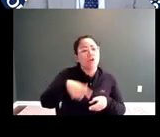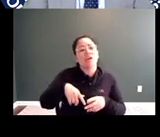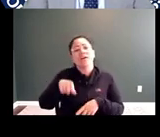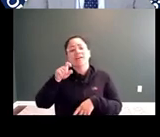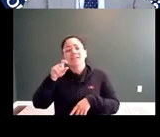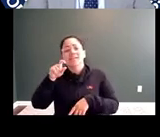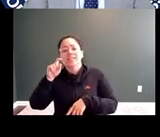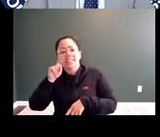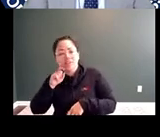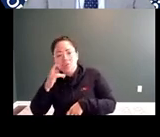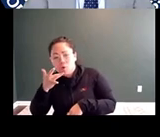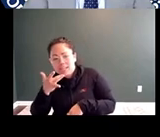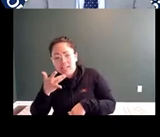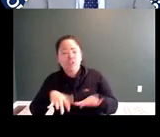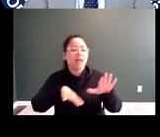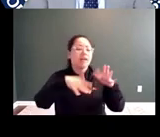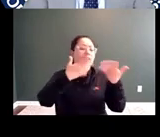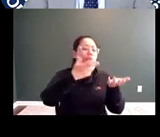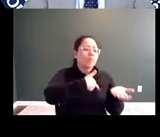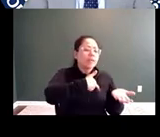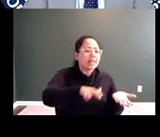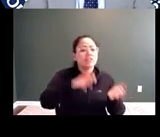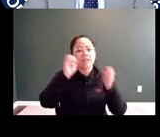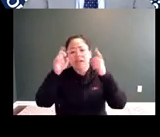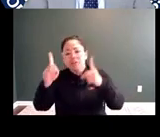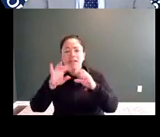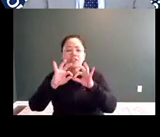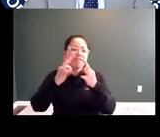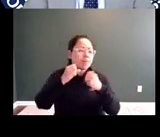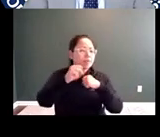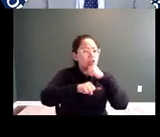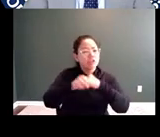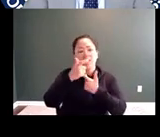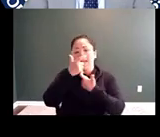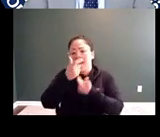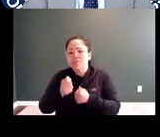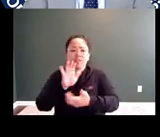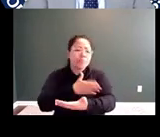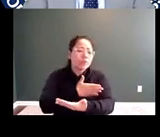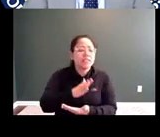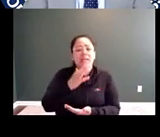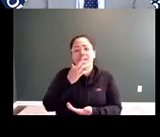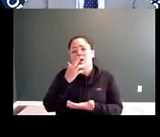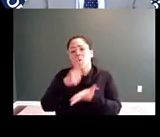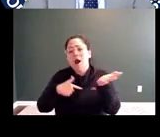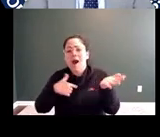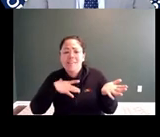religion, even our cuisine and our music, our skills, all of these different things make up who we are as individuals,